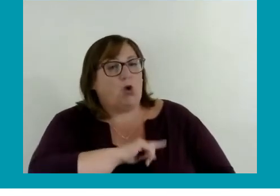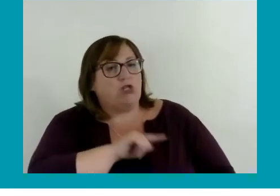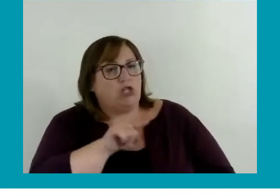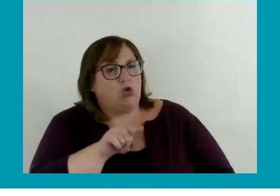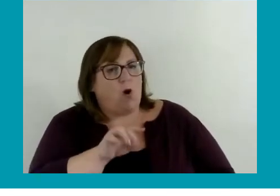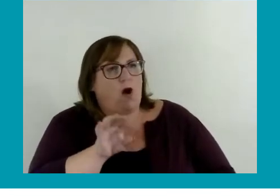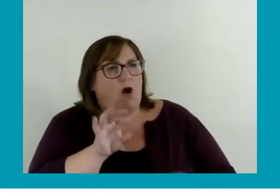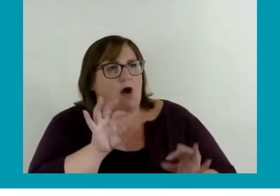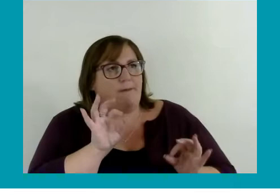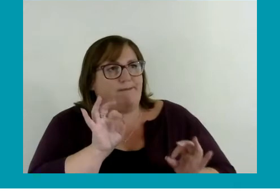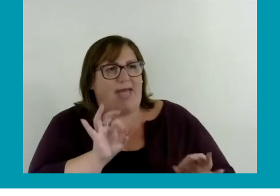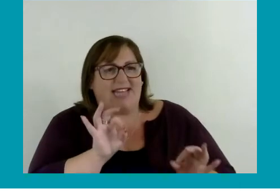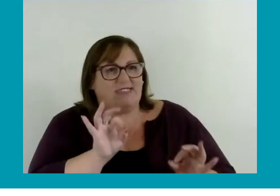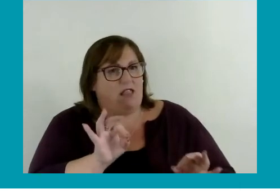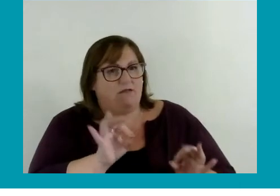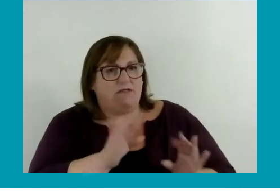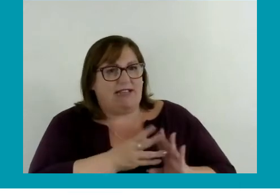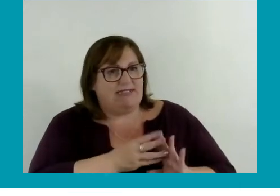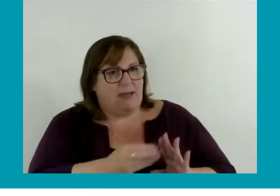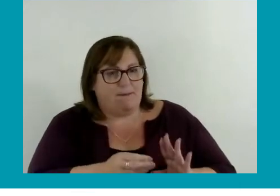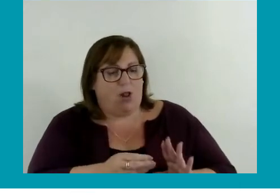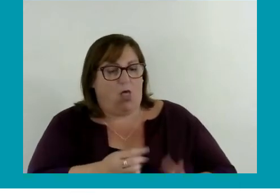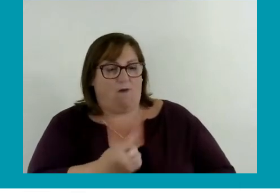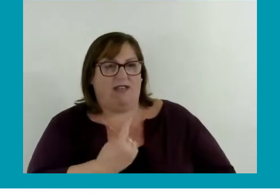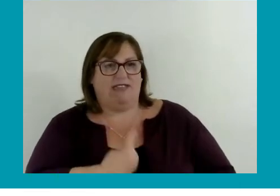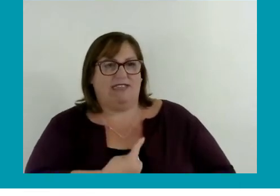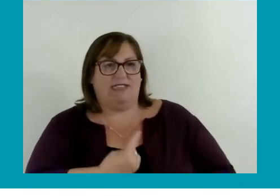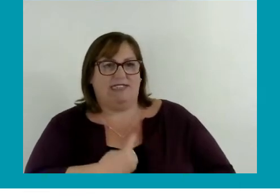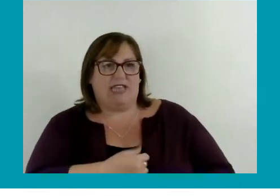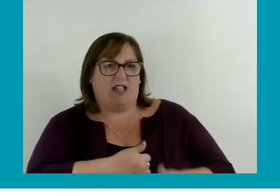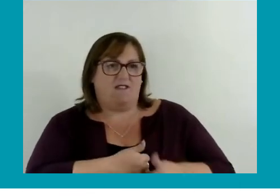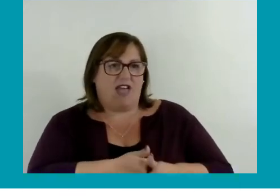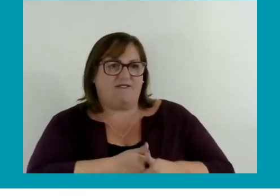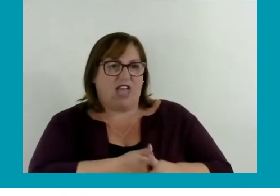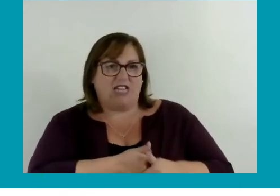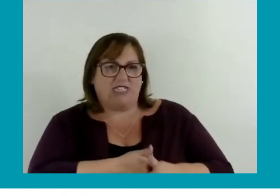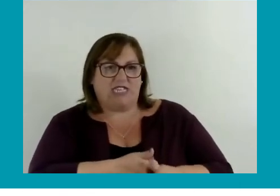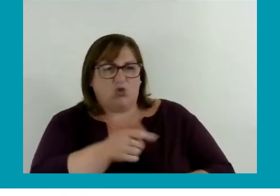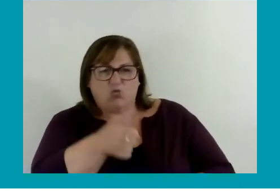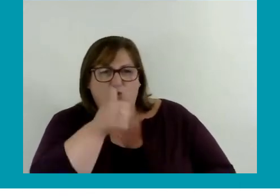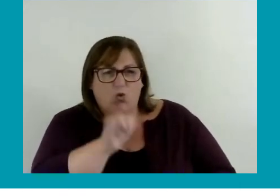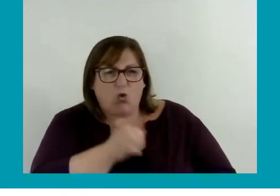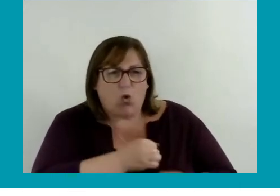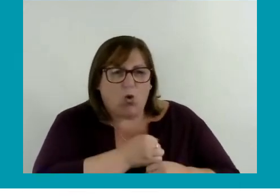you know who you are you know what your skills and strengths are you know what your value is